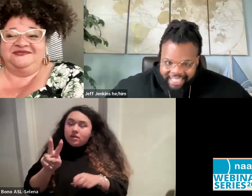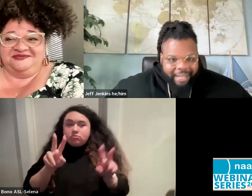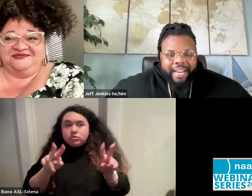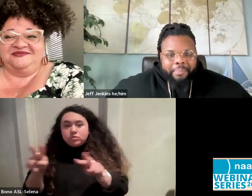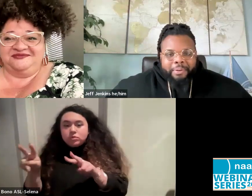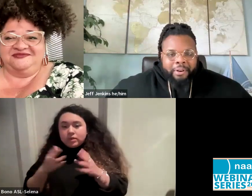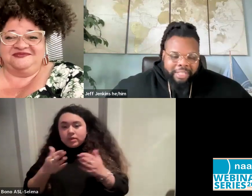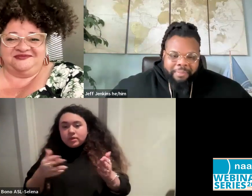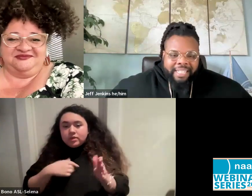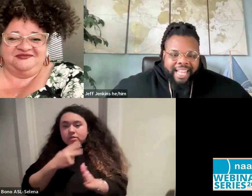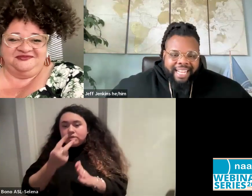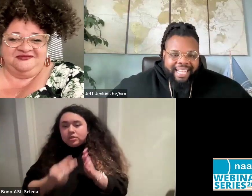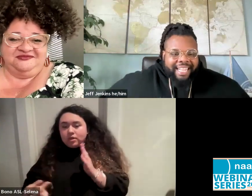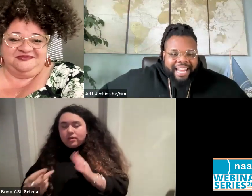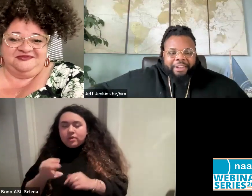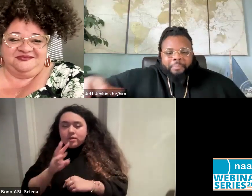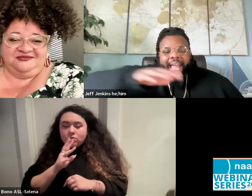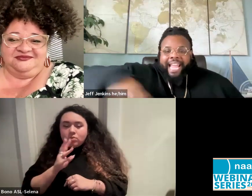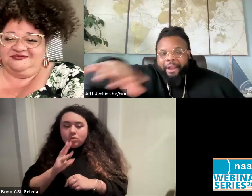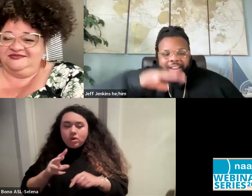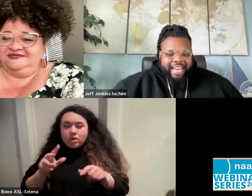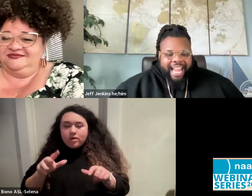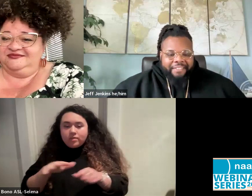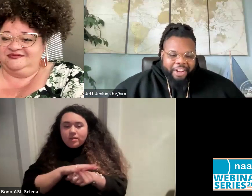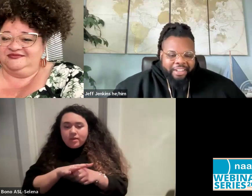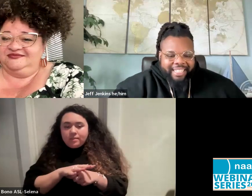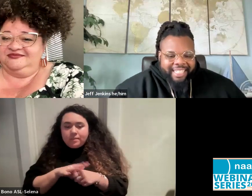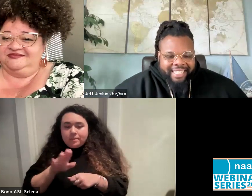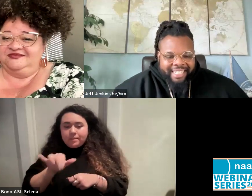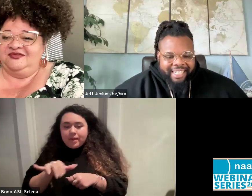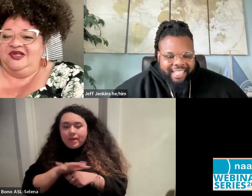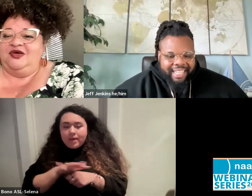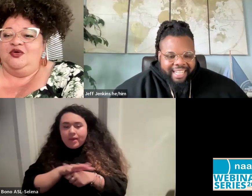jump in that pool or jump to that, that little bay area that they have there.